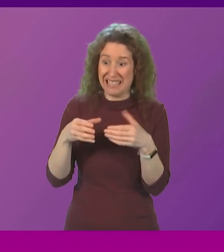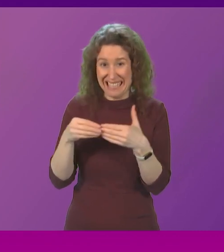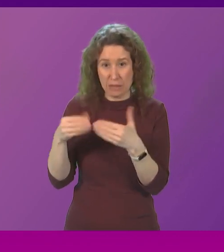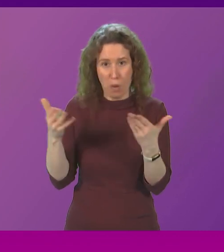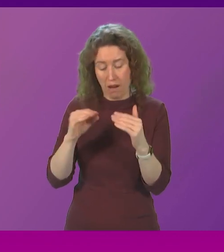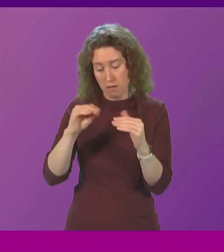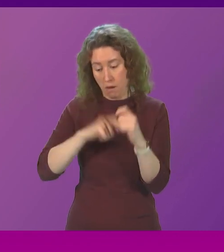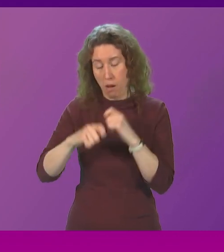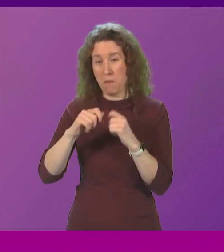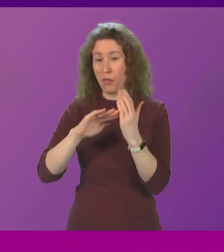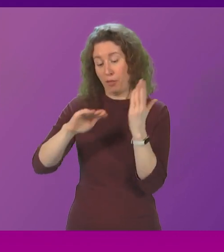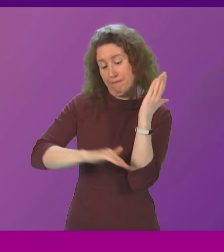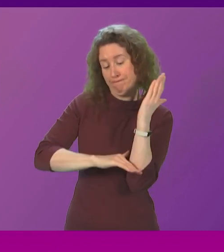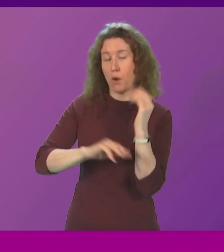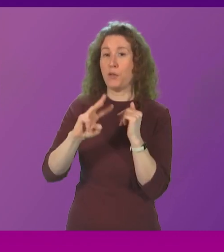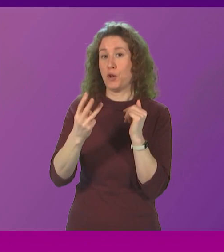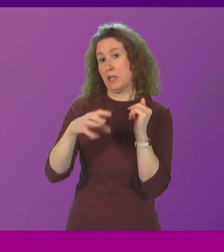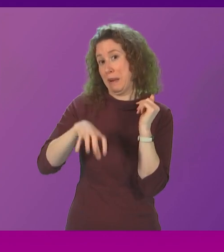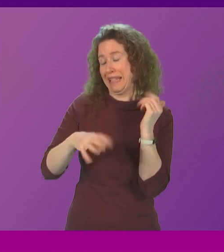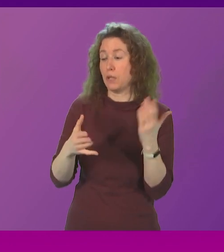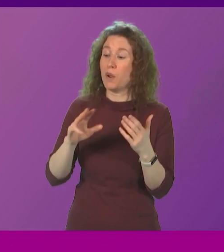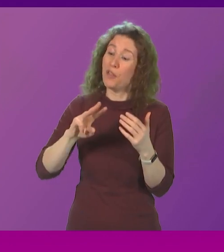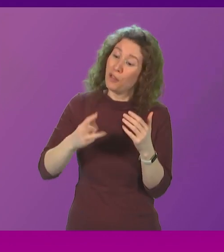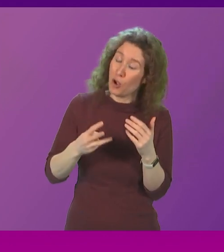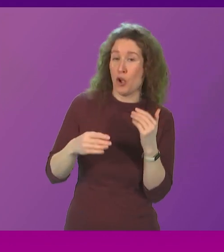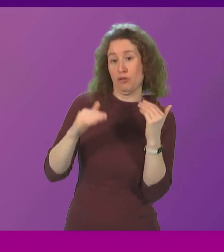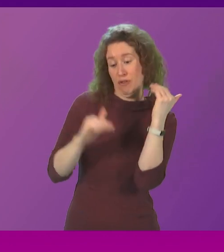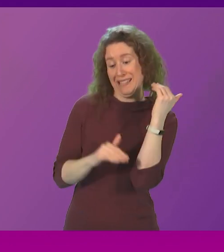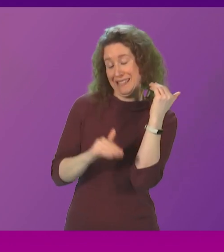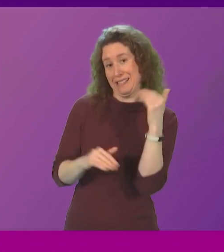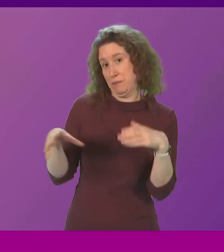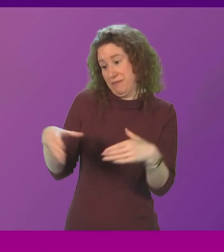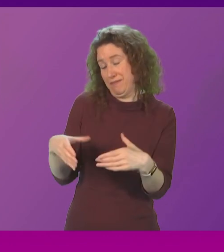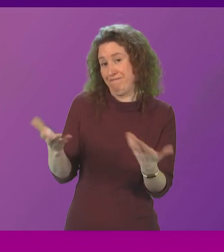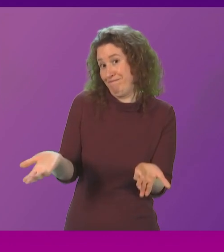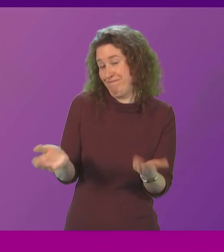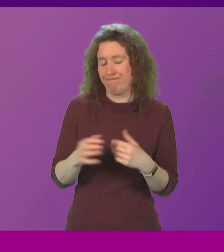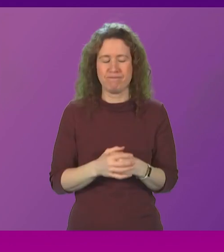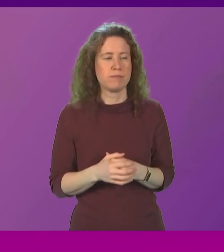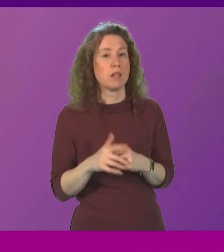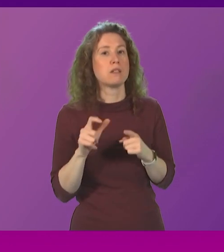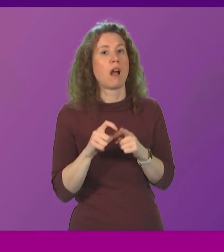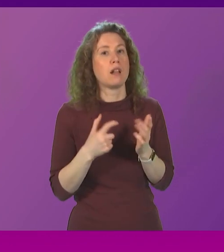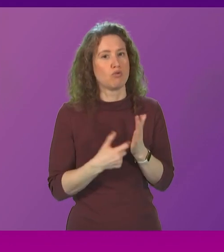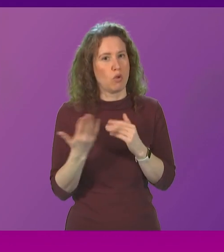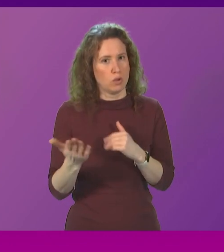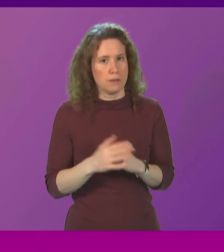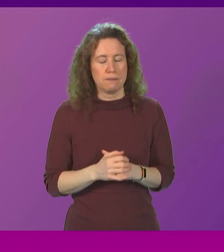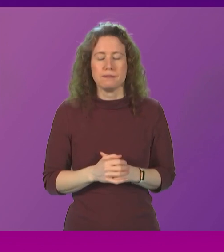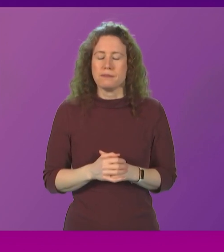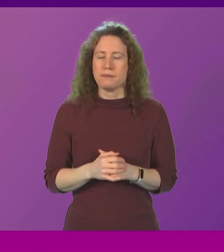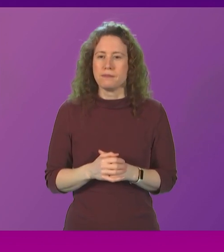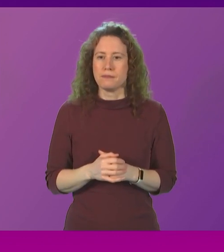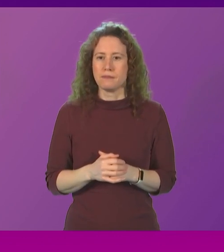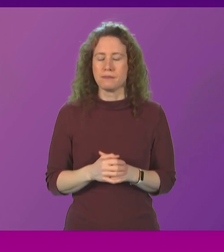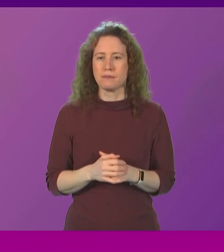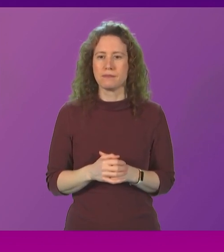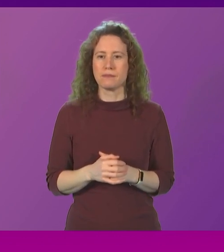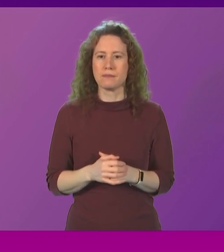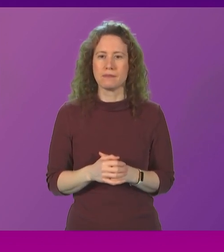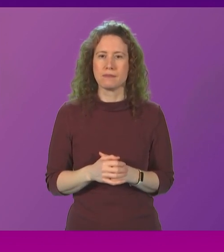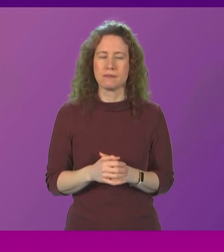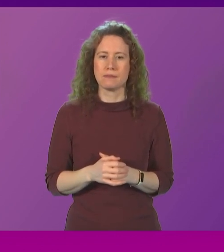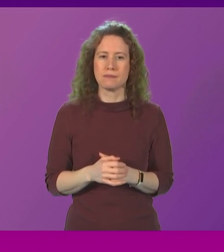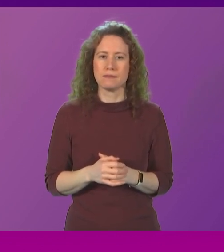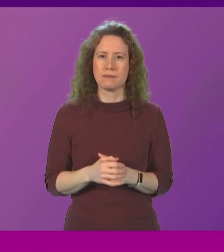He is a third-rate politician leading a third-rate party.